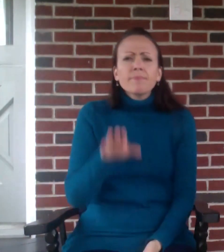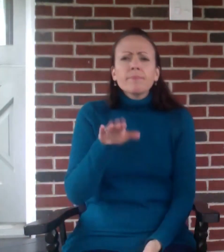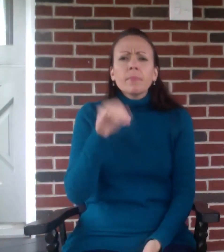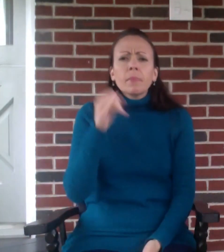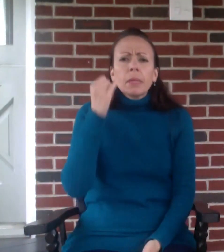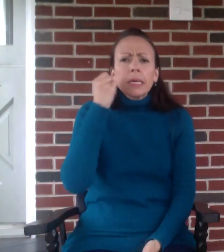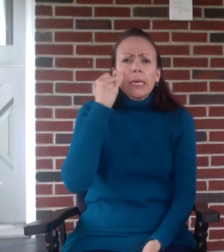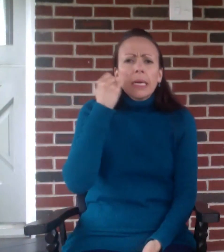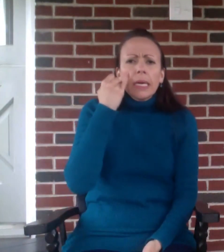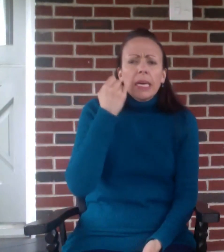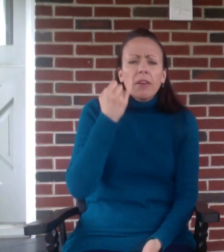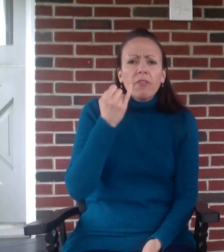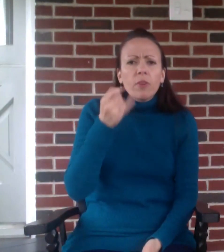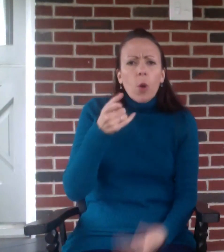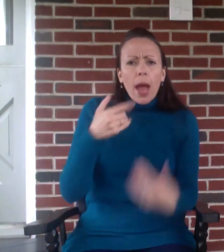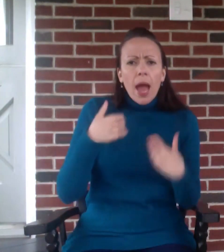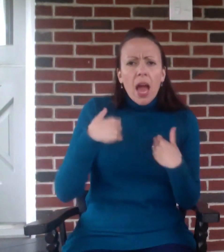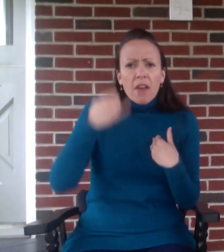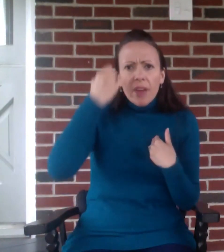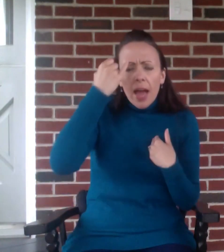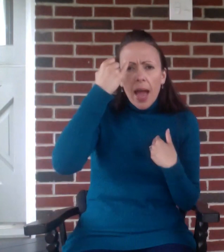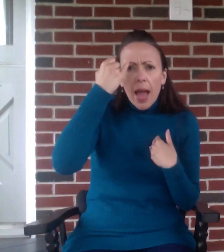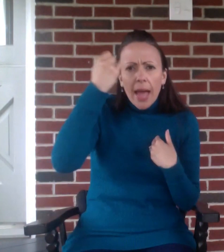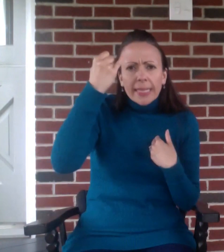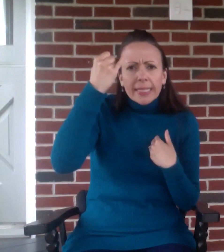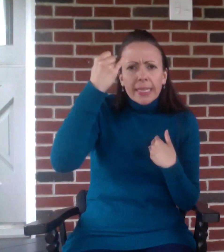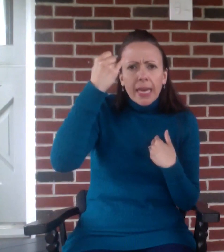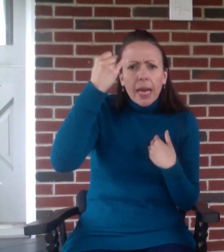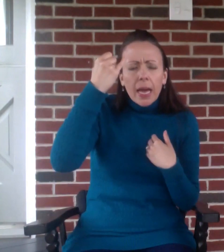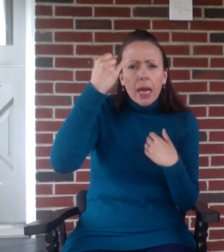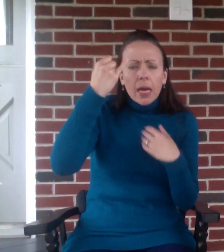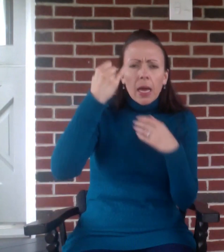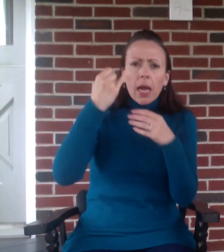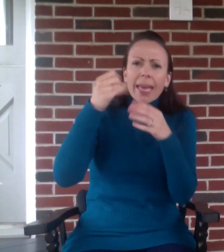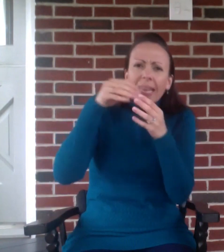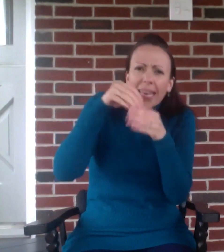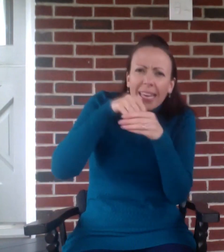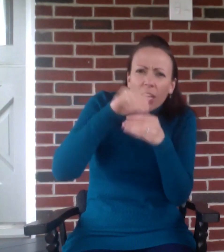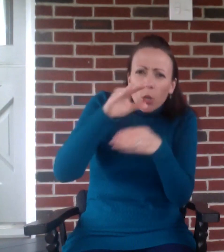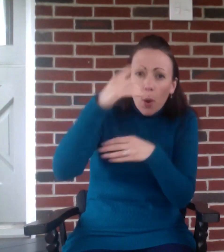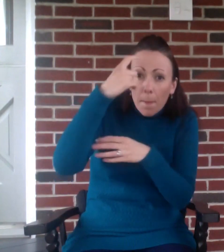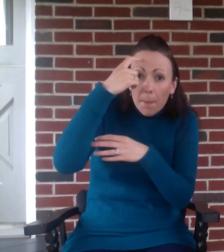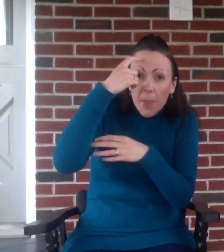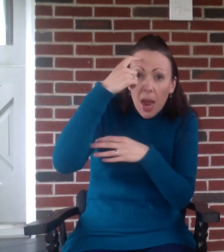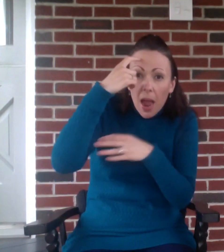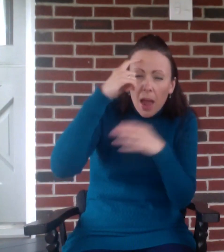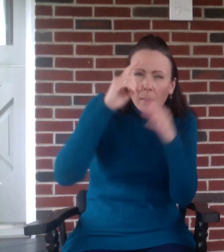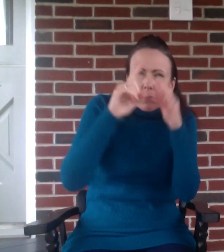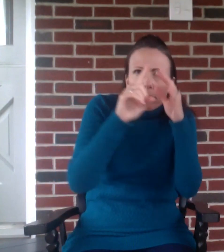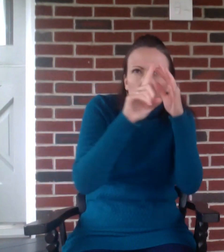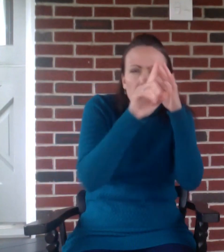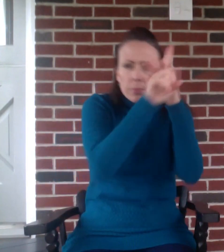like a plant would, if you planted it in the ground. So let's look at this picture.